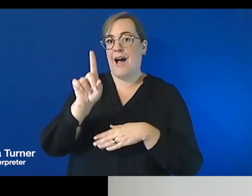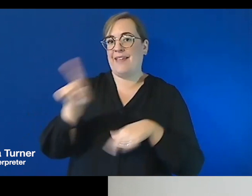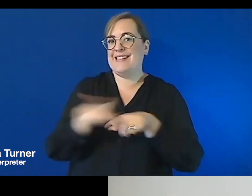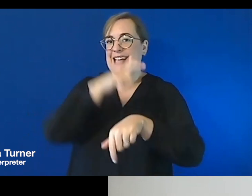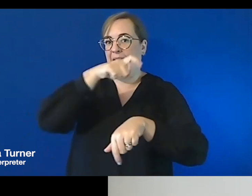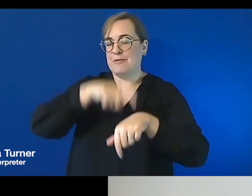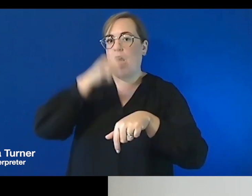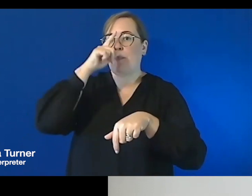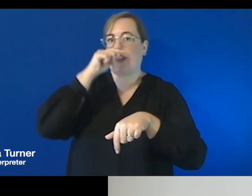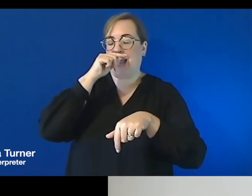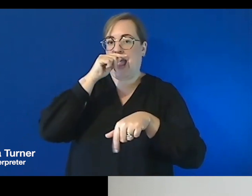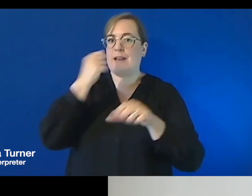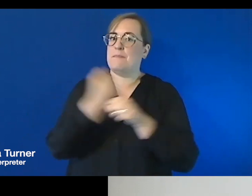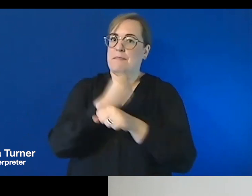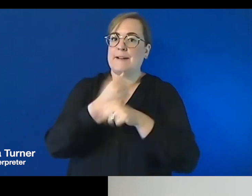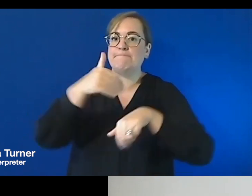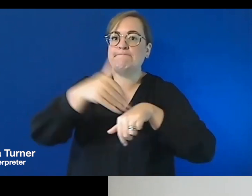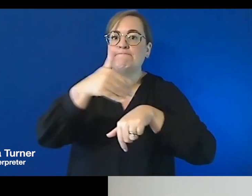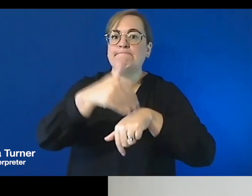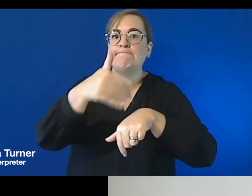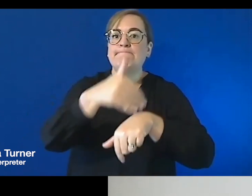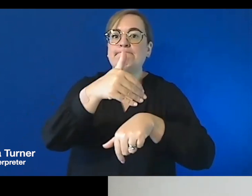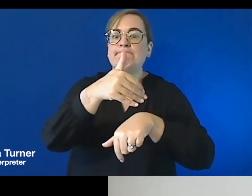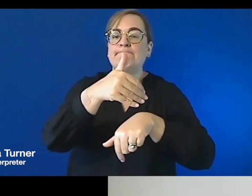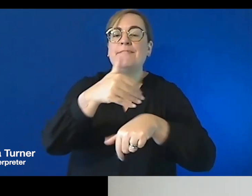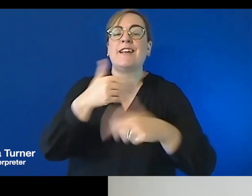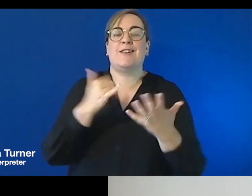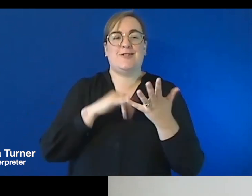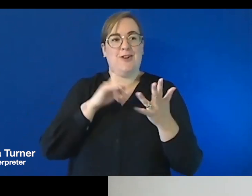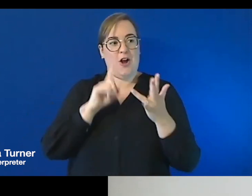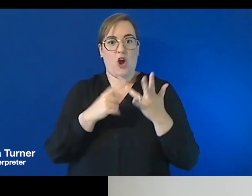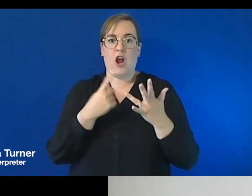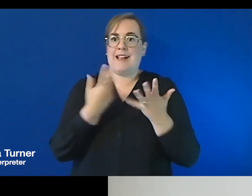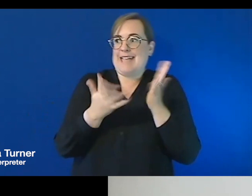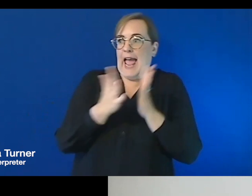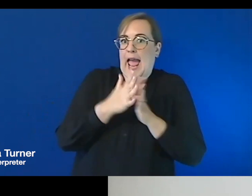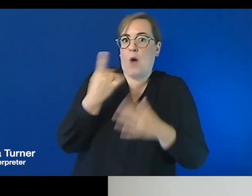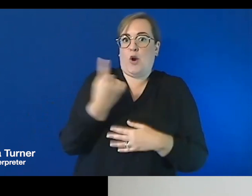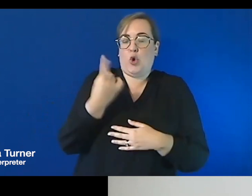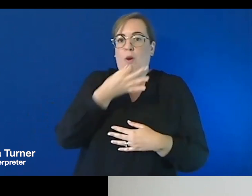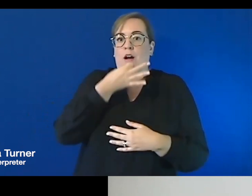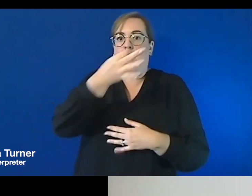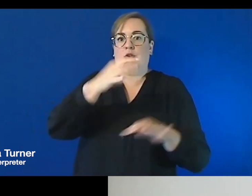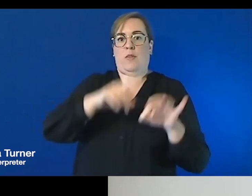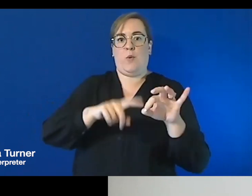apocalypses and it's really depend who and how ask question and that's why we have an Amazon,